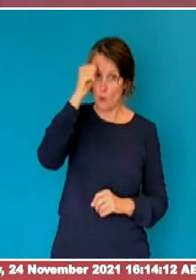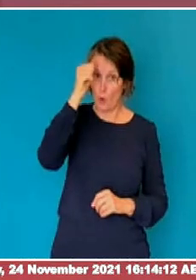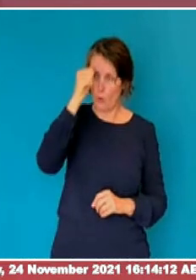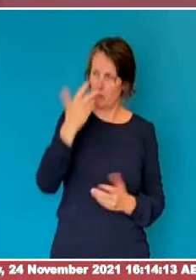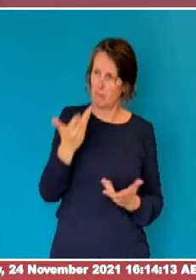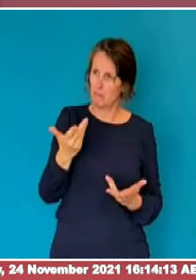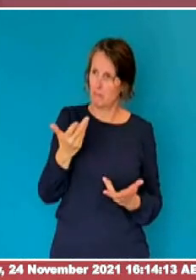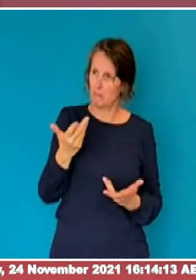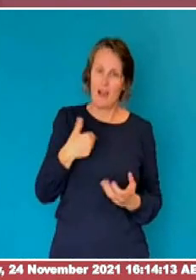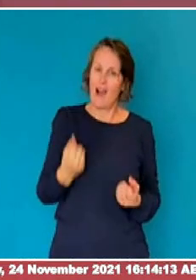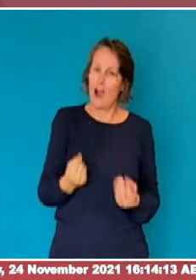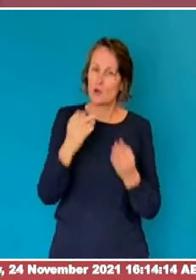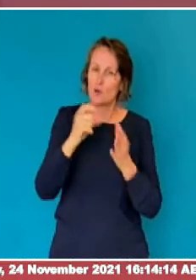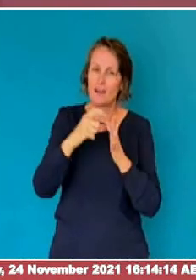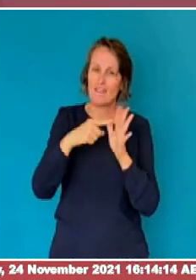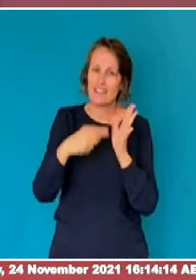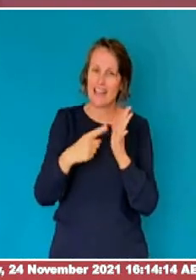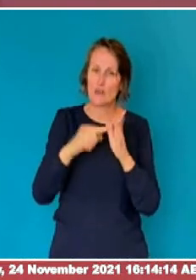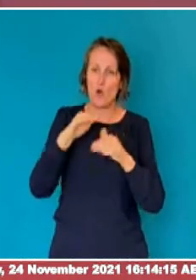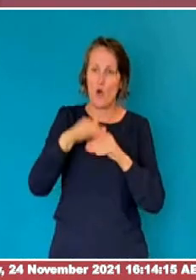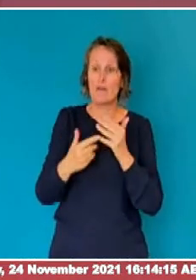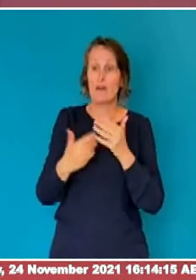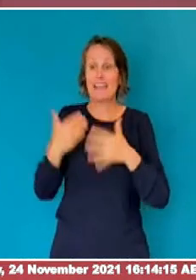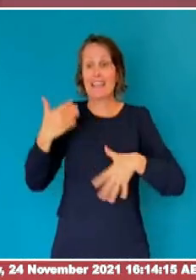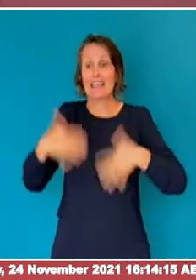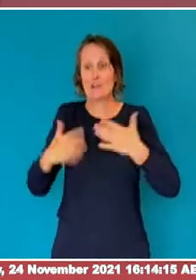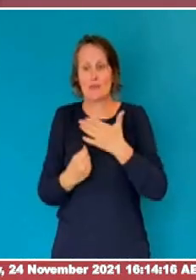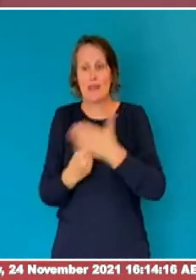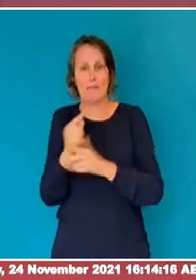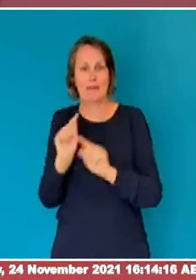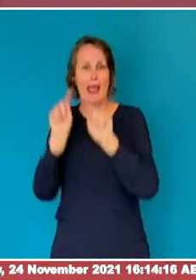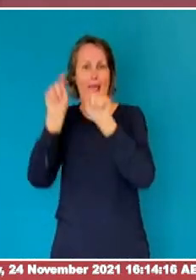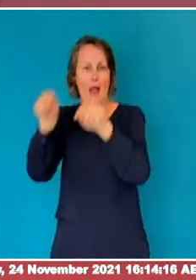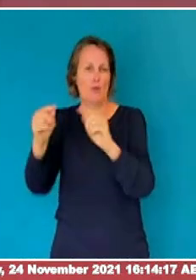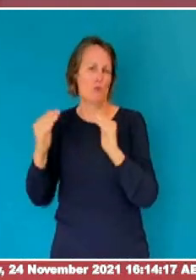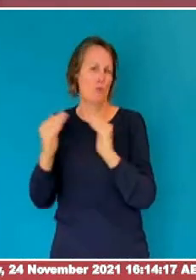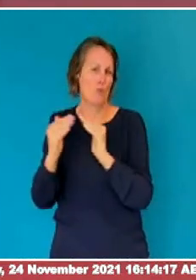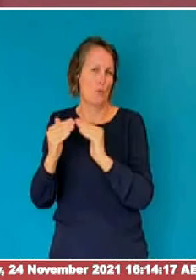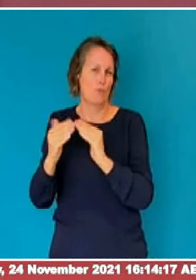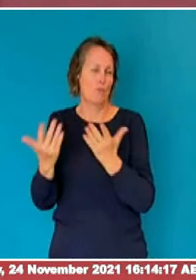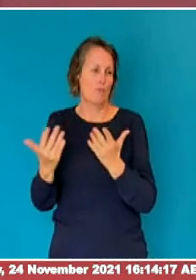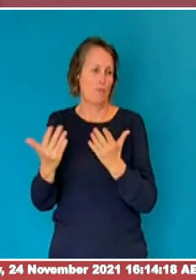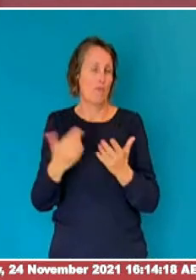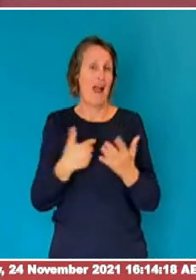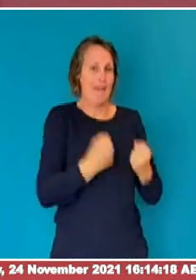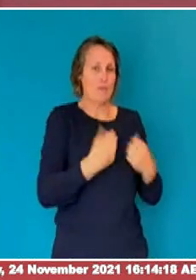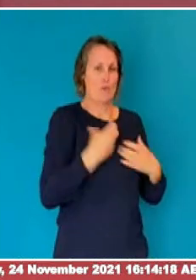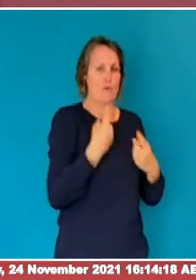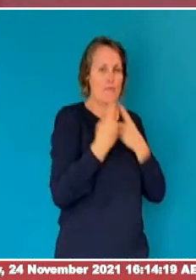don't have the data on the non work-related that I do on the work-related, it is